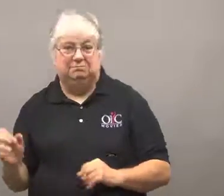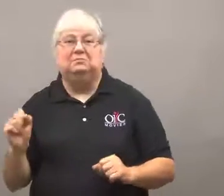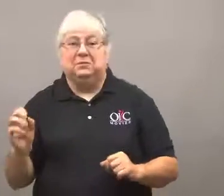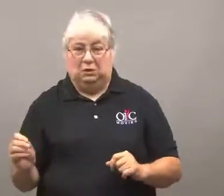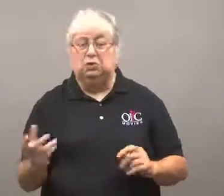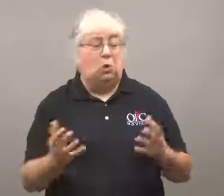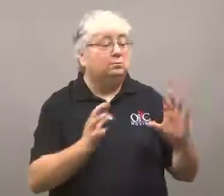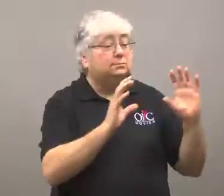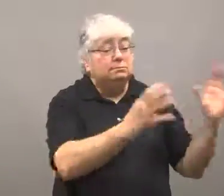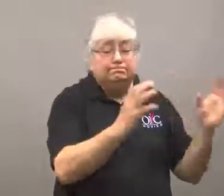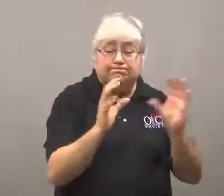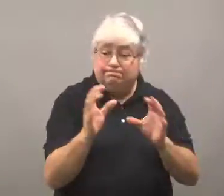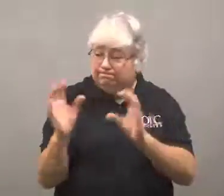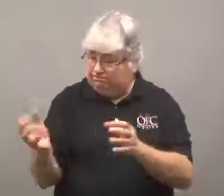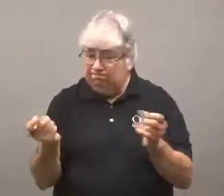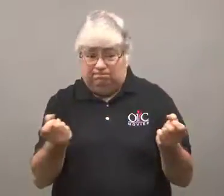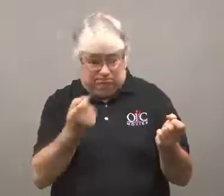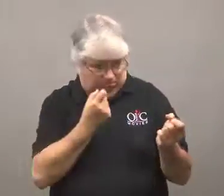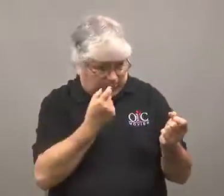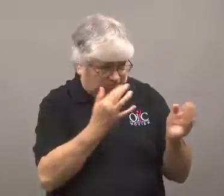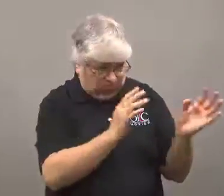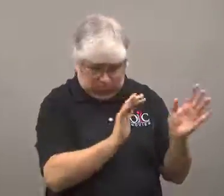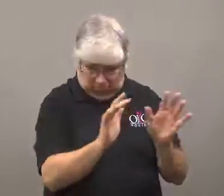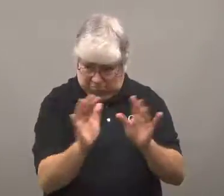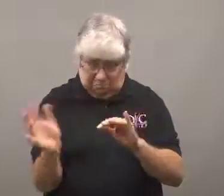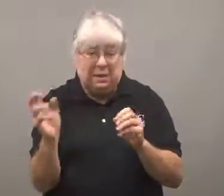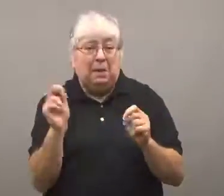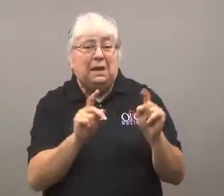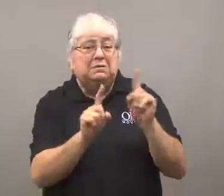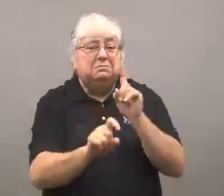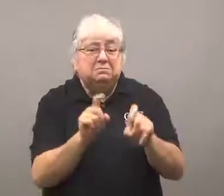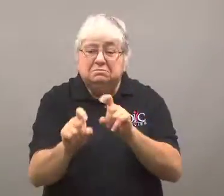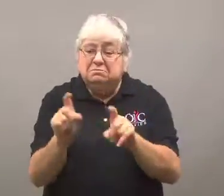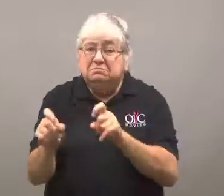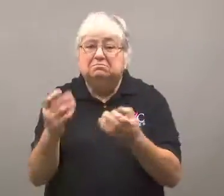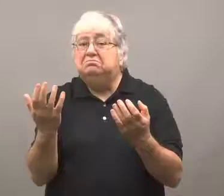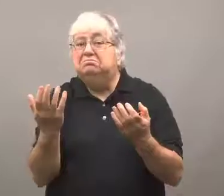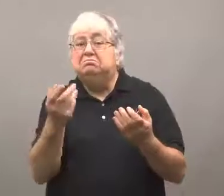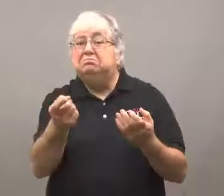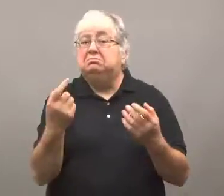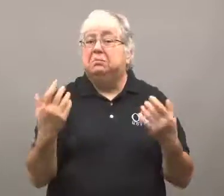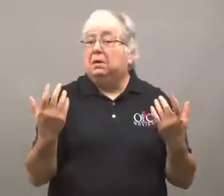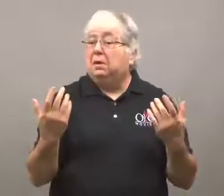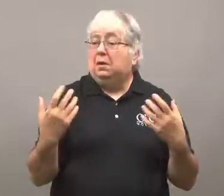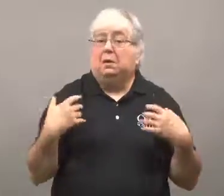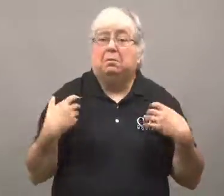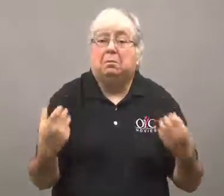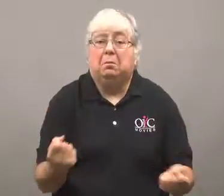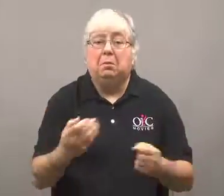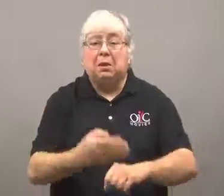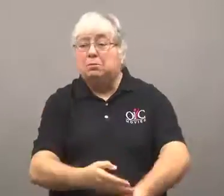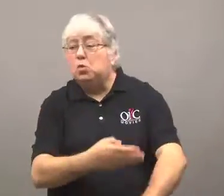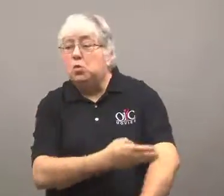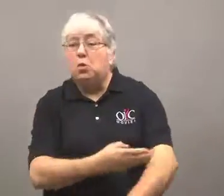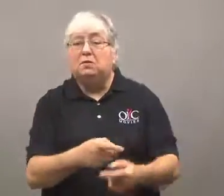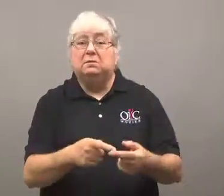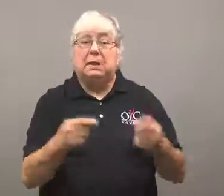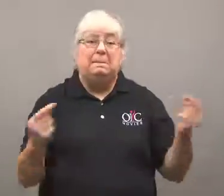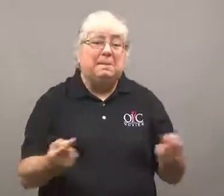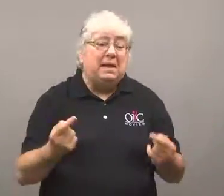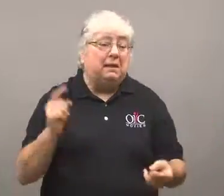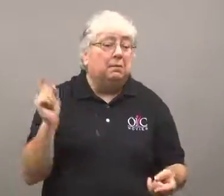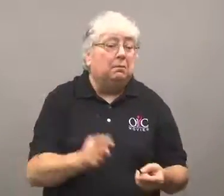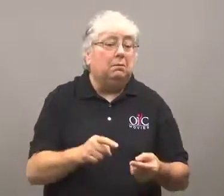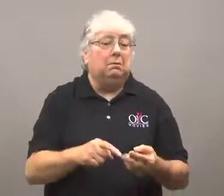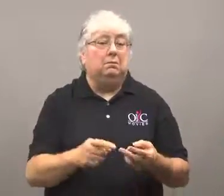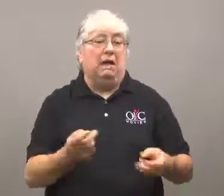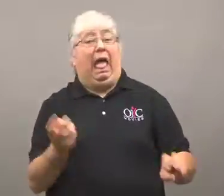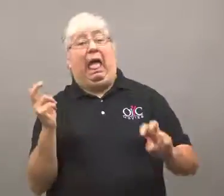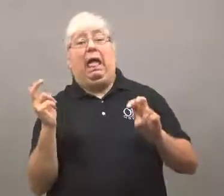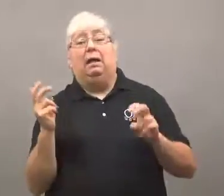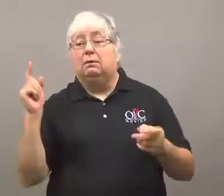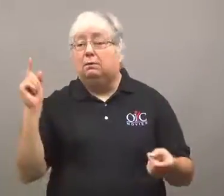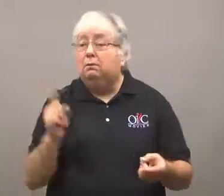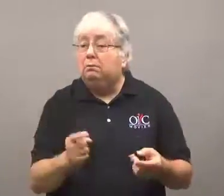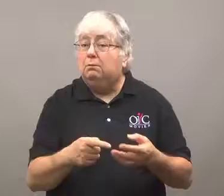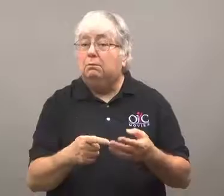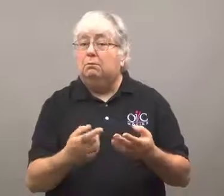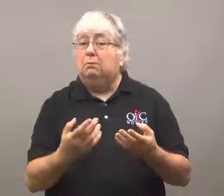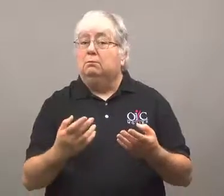After the patients had taken their medication for a period of t ime, they were surveyed.